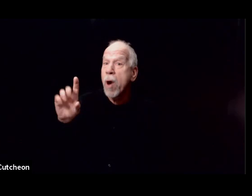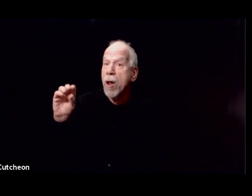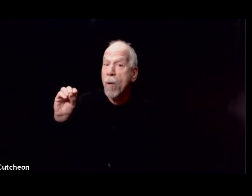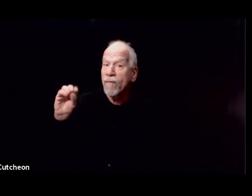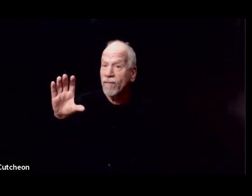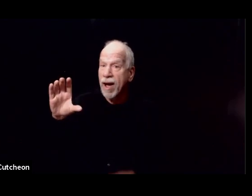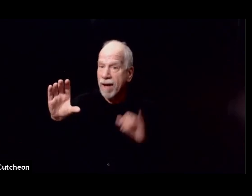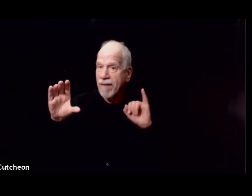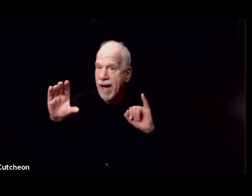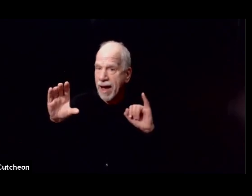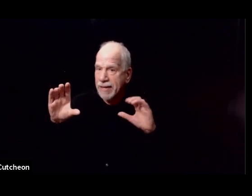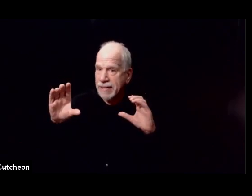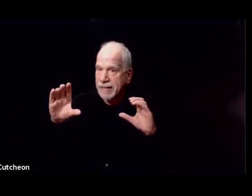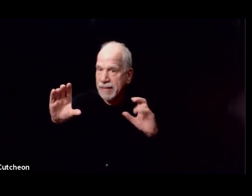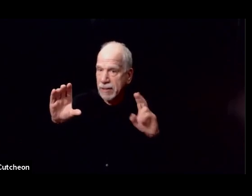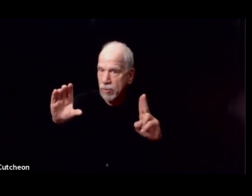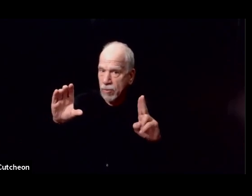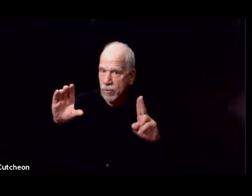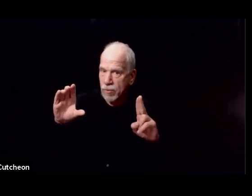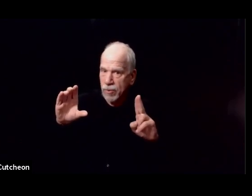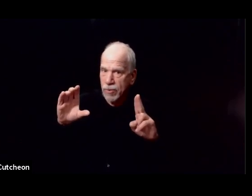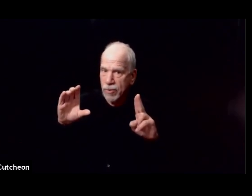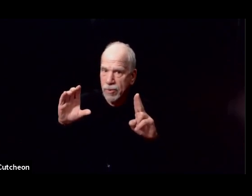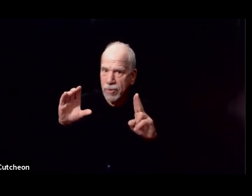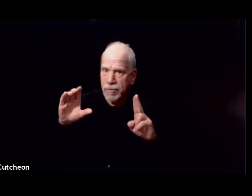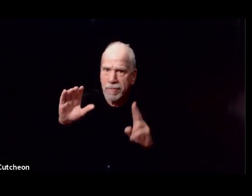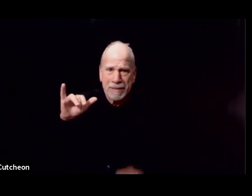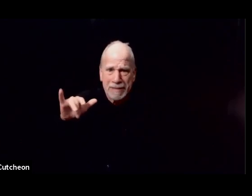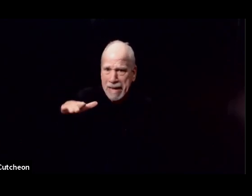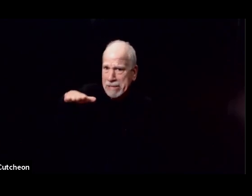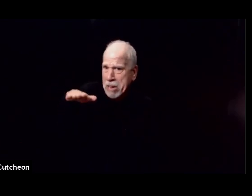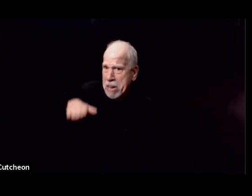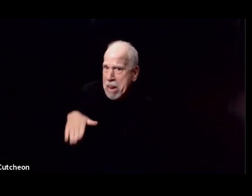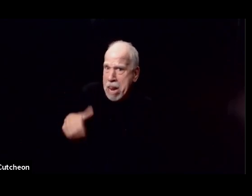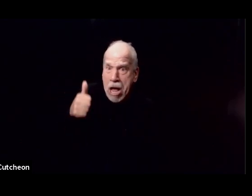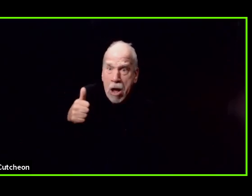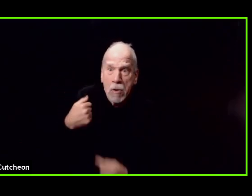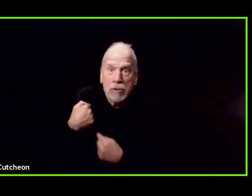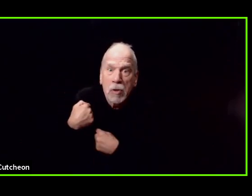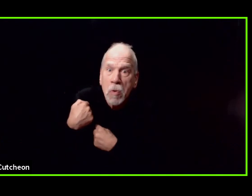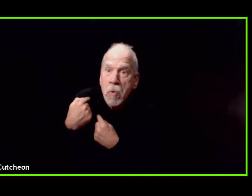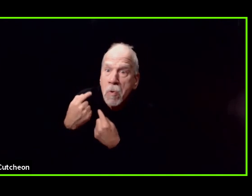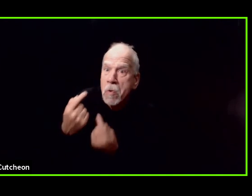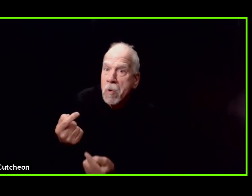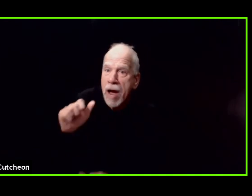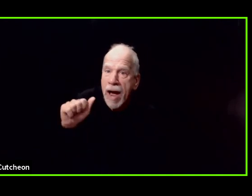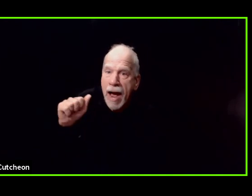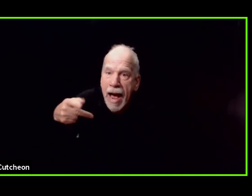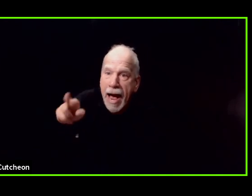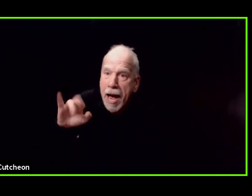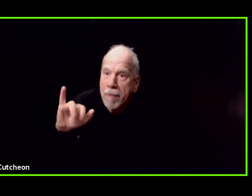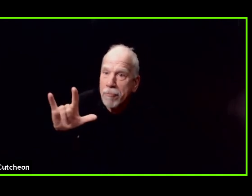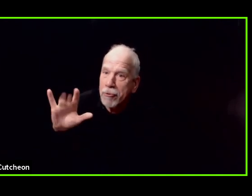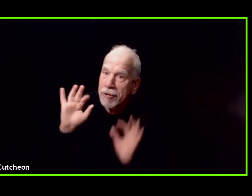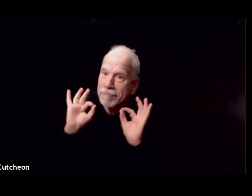utilization since the end of April. Sadly we are reporting four additional deaths in